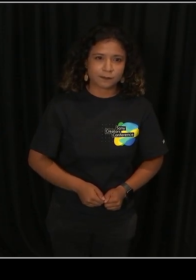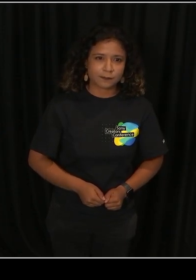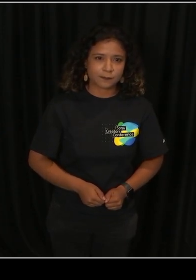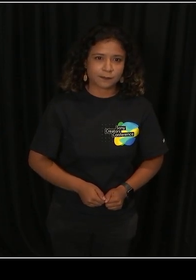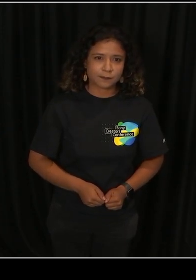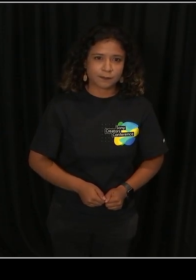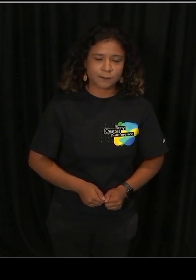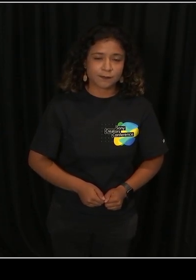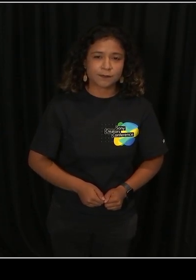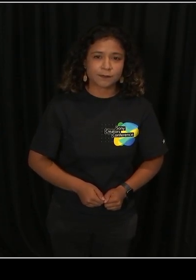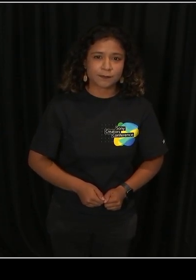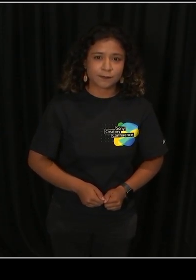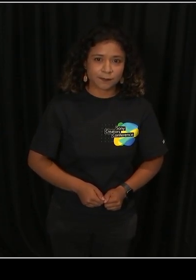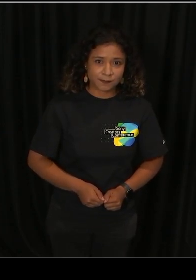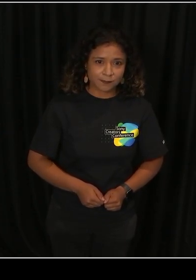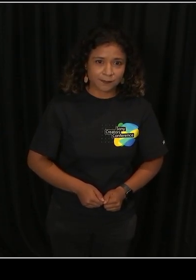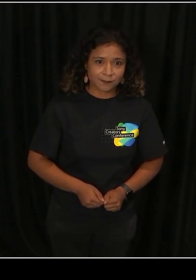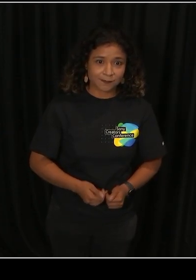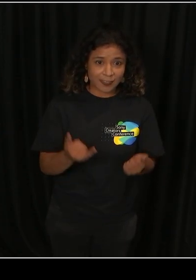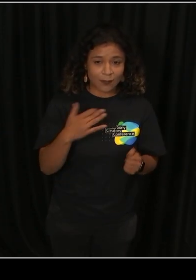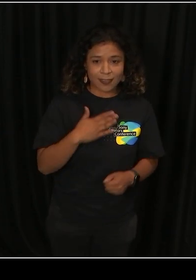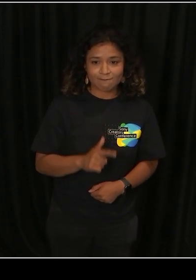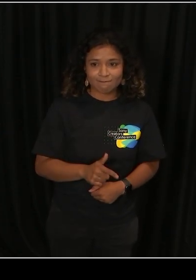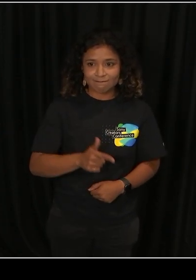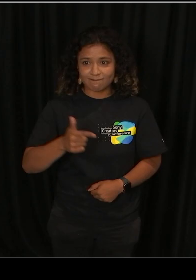And with that, I'll hand it over to Nagahama-san.